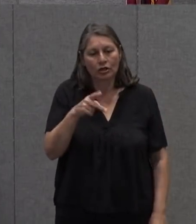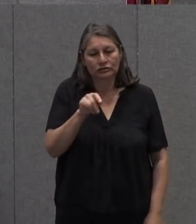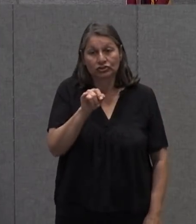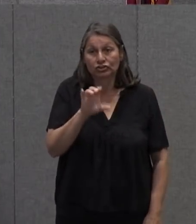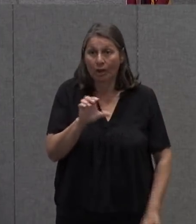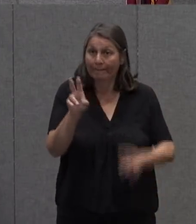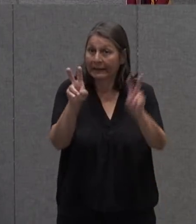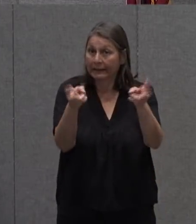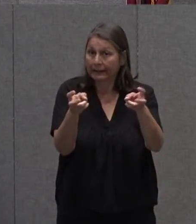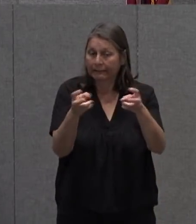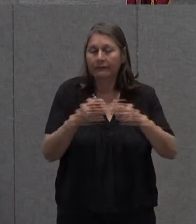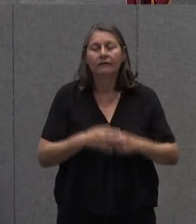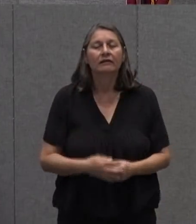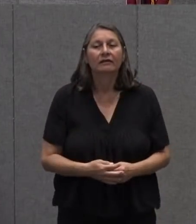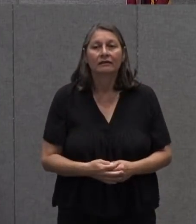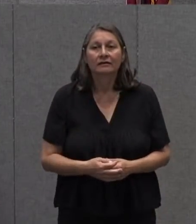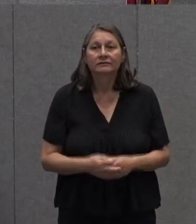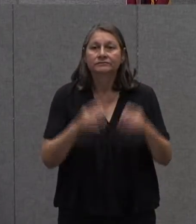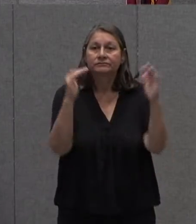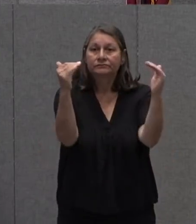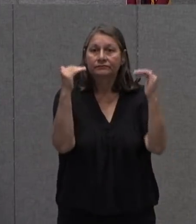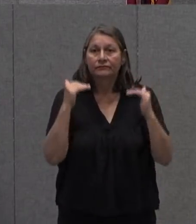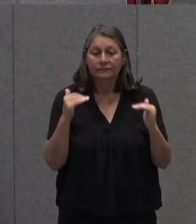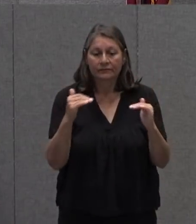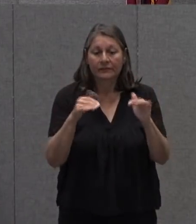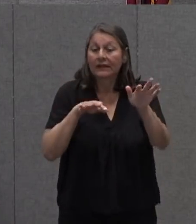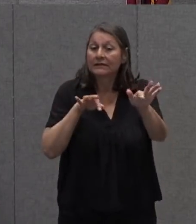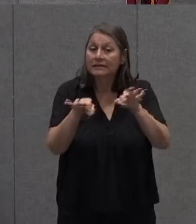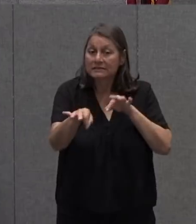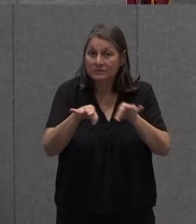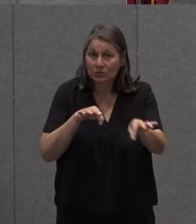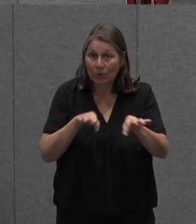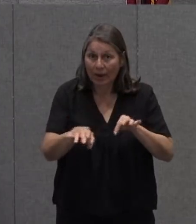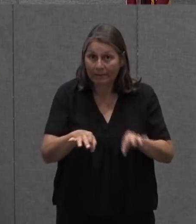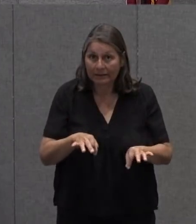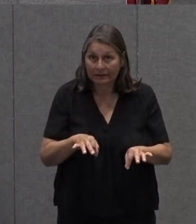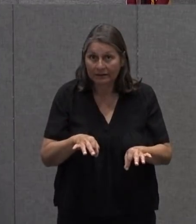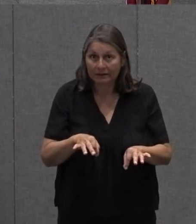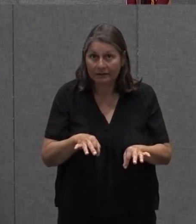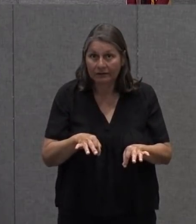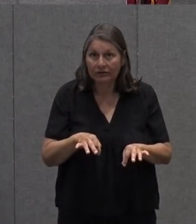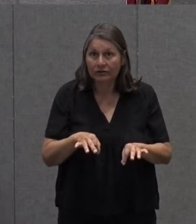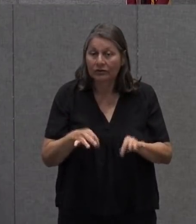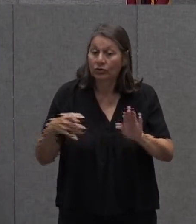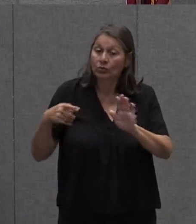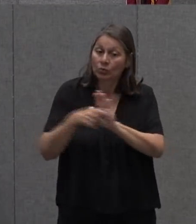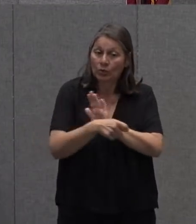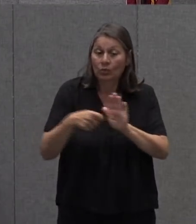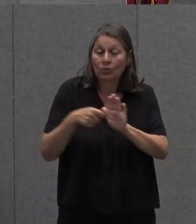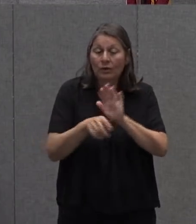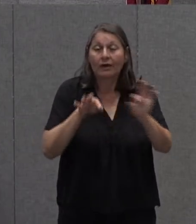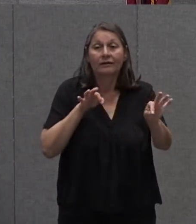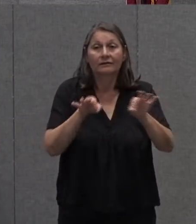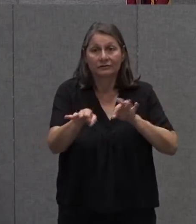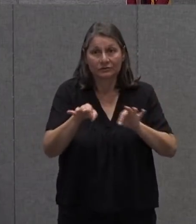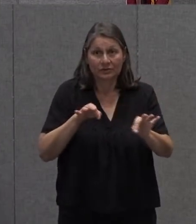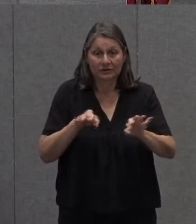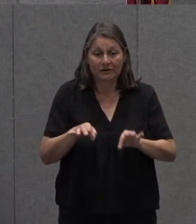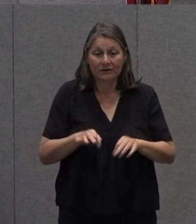Then you need to describe it. So you're going to write a description that's four syllables long.